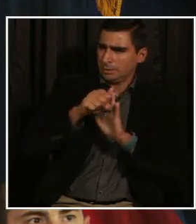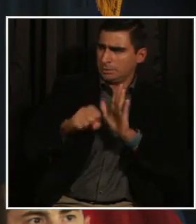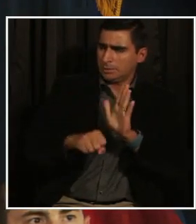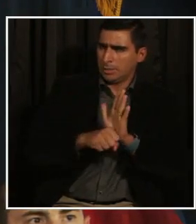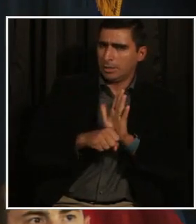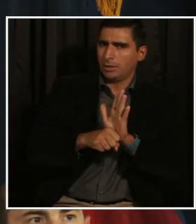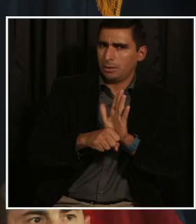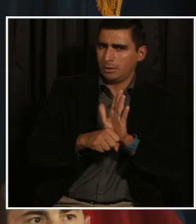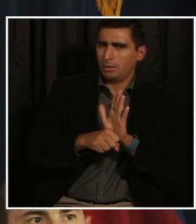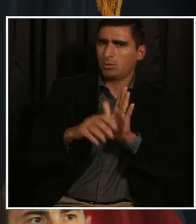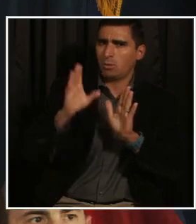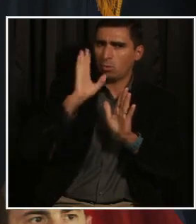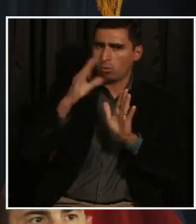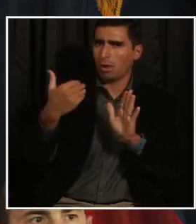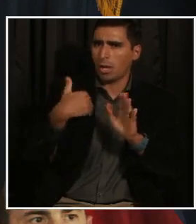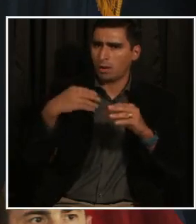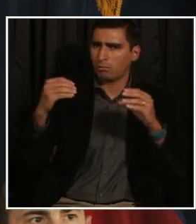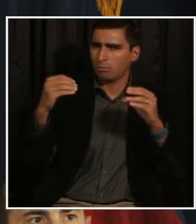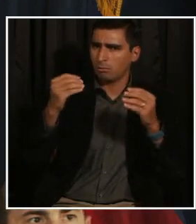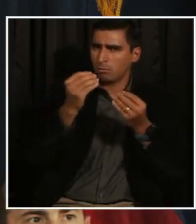more information in terms of enforcement